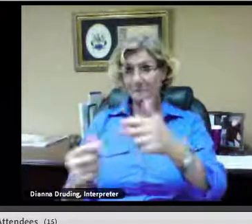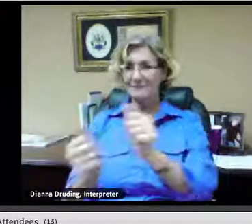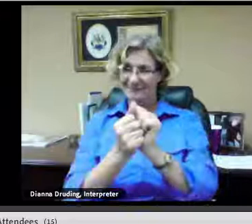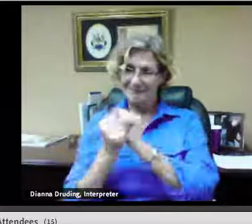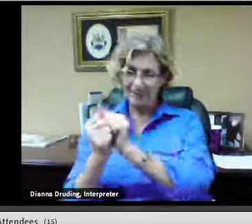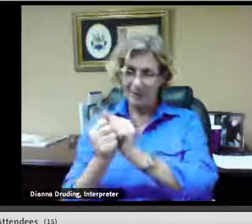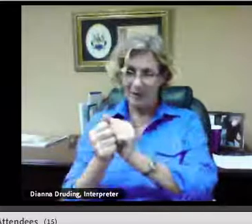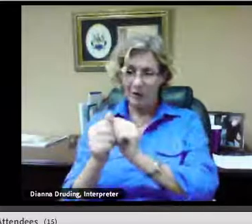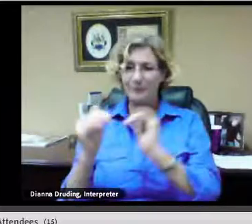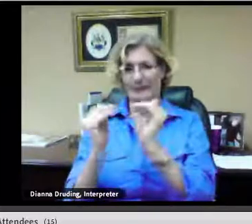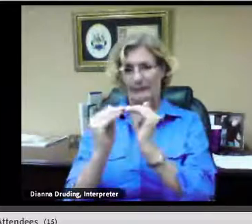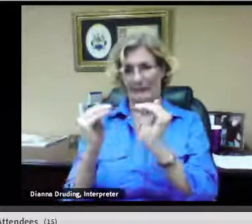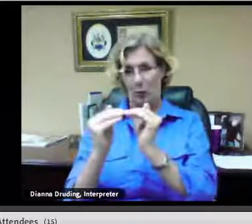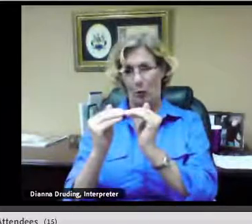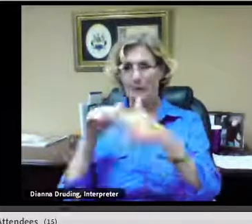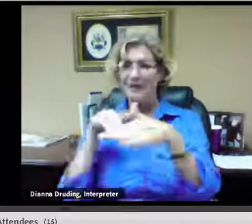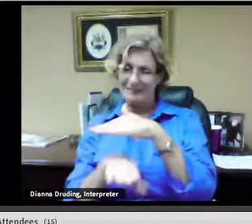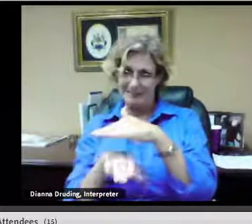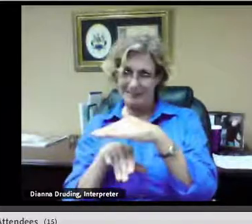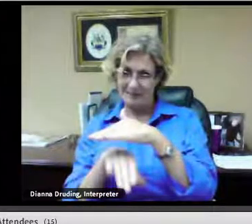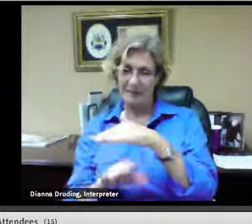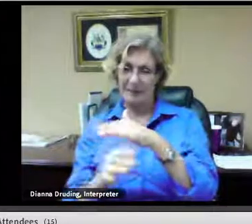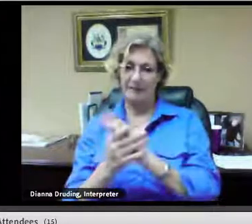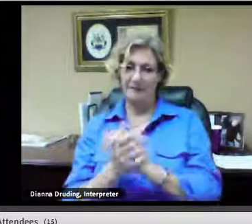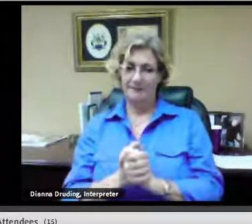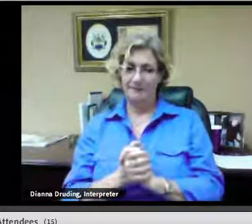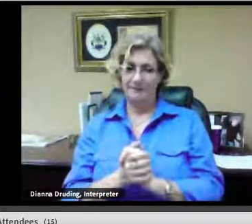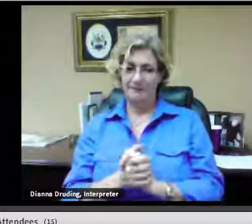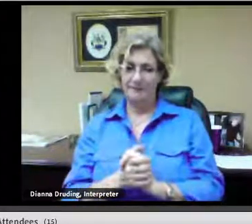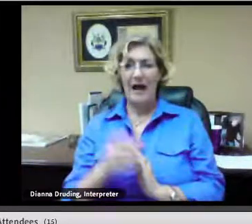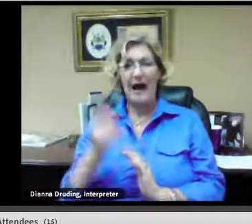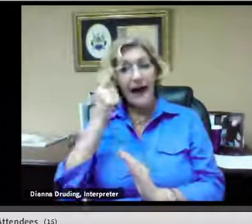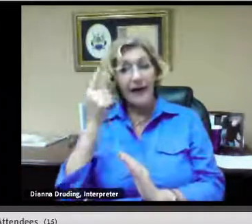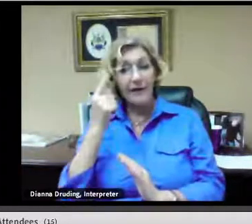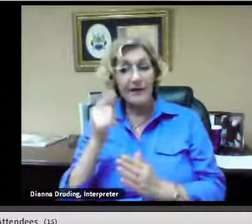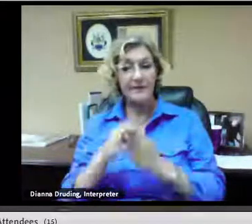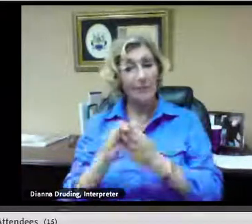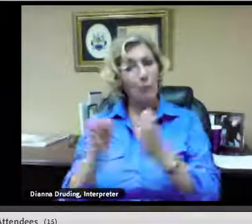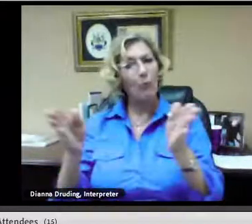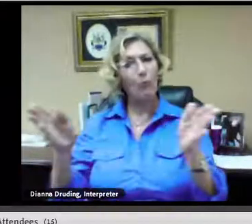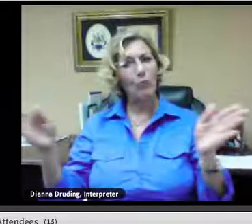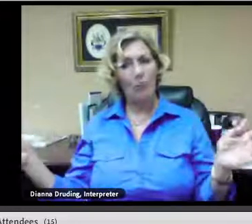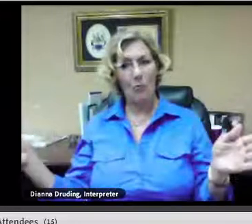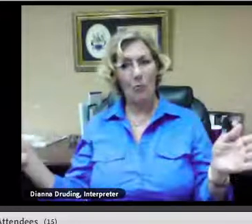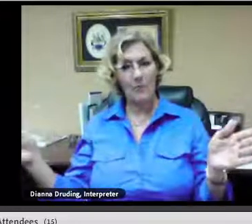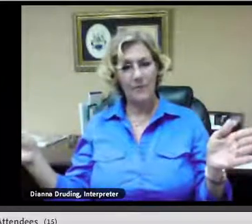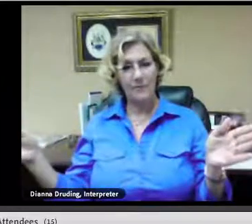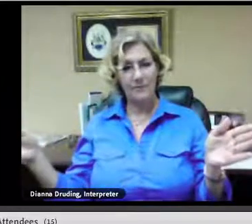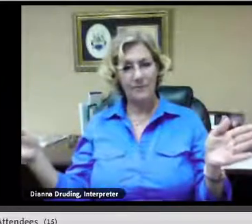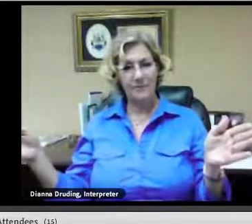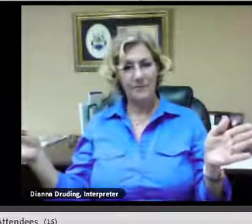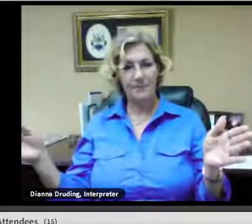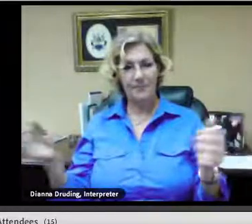so I think that, in a broad sense, it's... Defining accessibility,